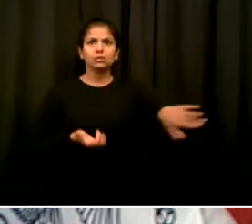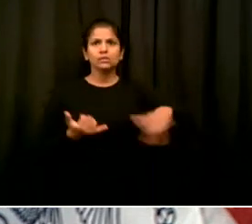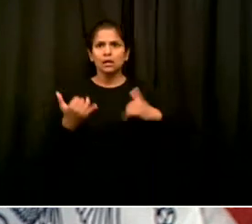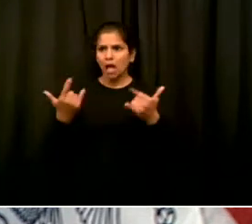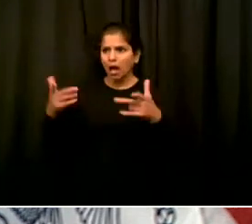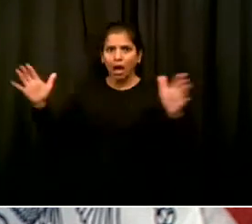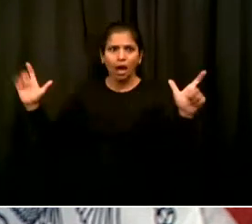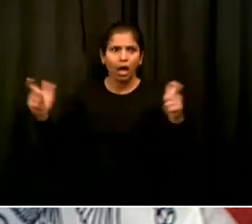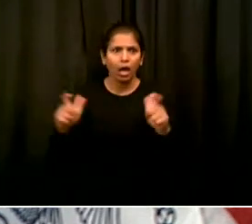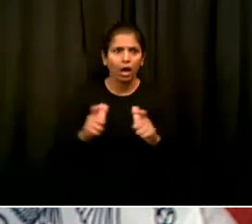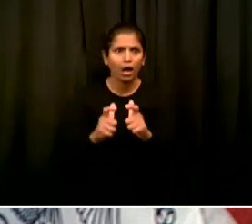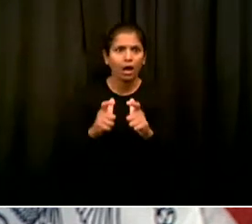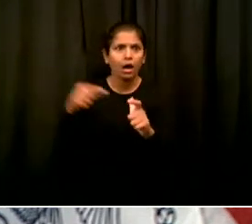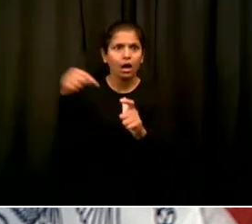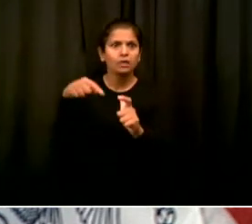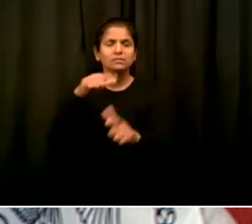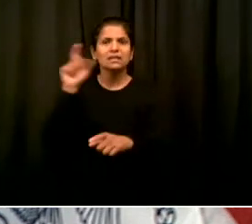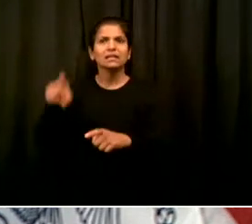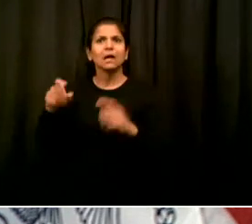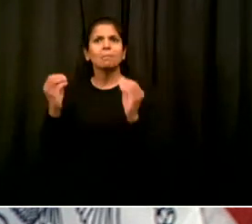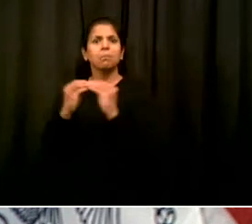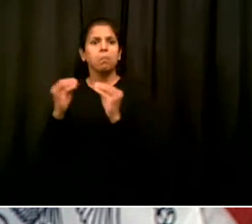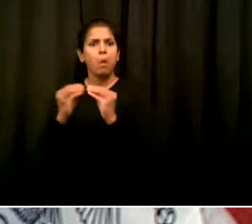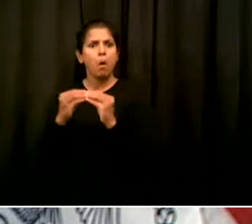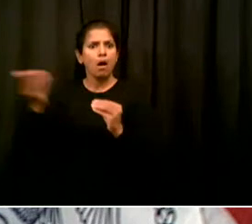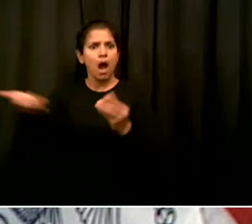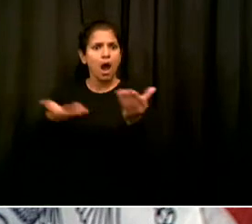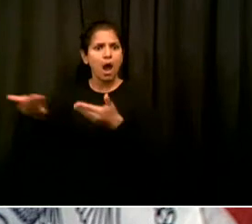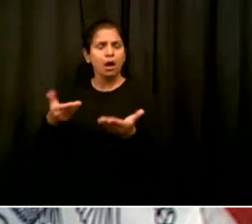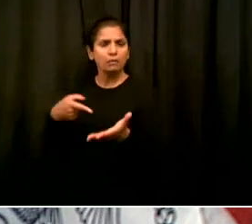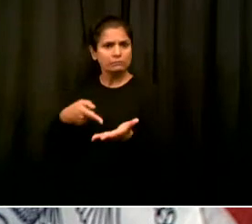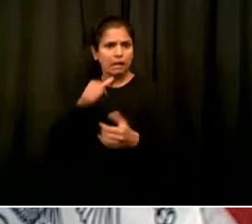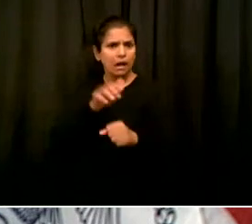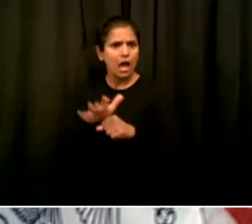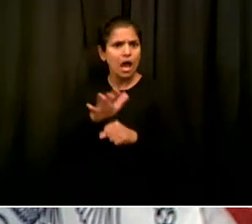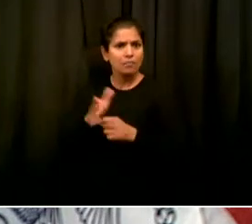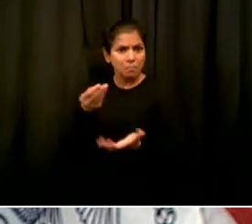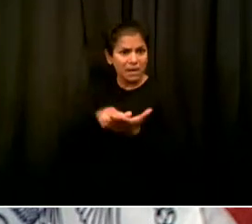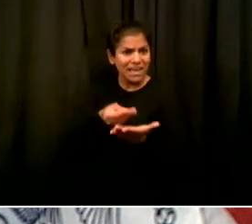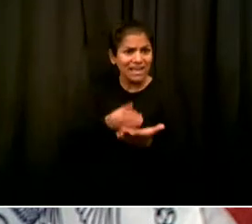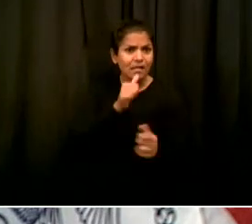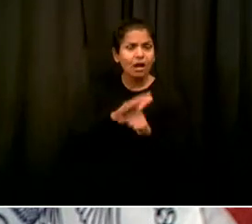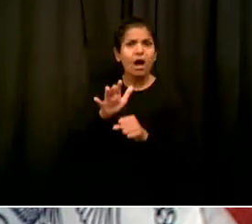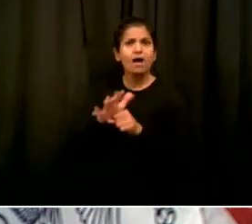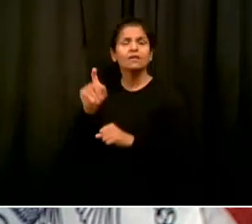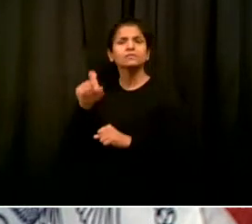ACCOUNTING FOR THAT AND ADJUSTING THAT NUMBER ACCORDINGLY. THE POLICE FORCE WILL STILL BE SUBSTANTIALLY SMALLER THAN IT